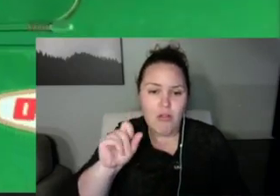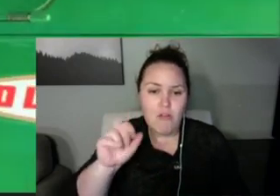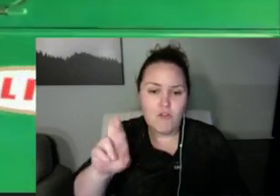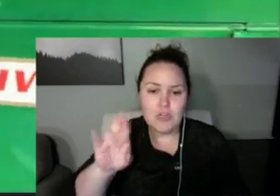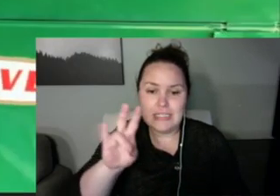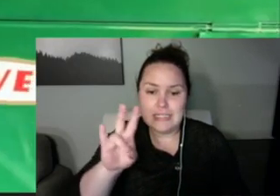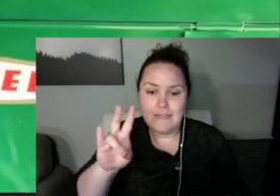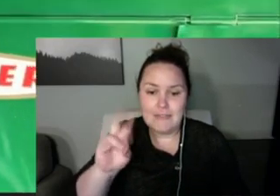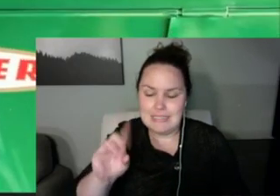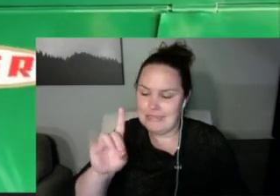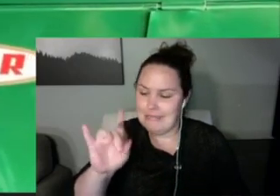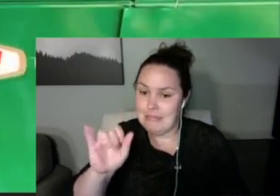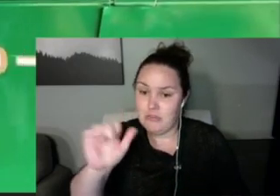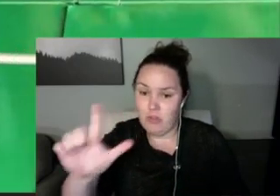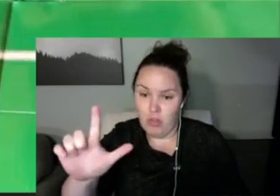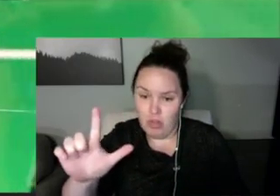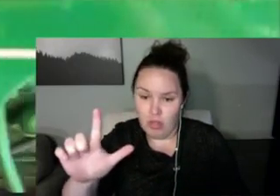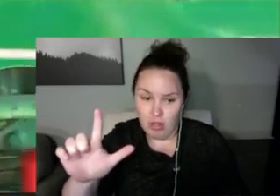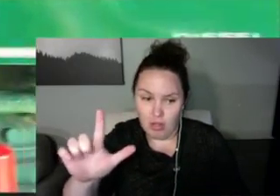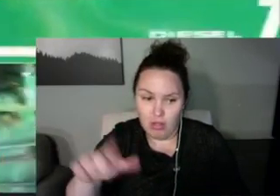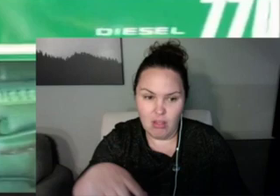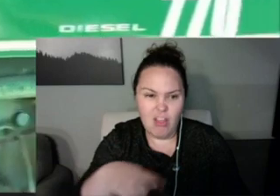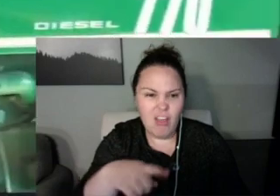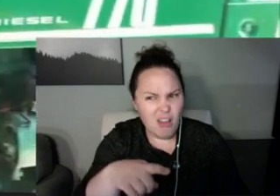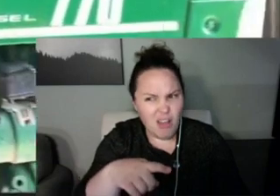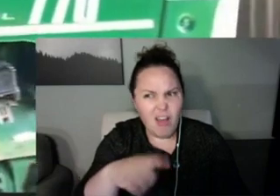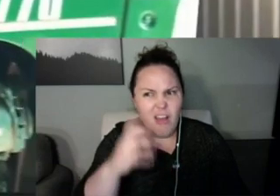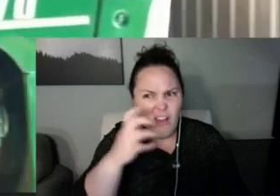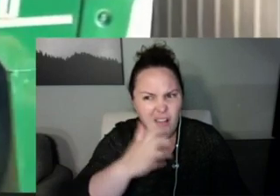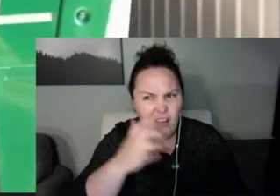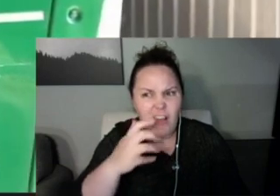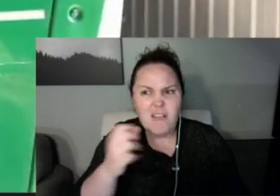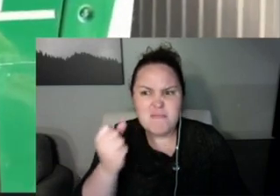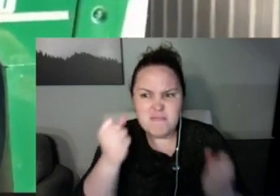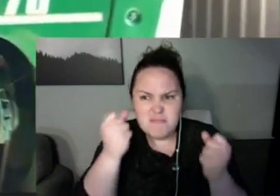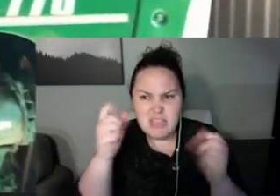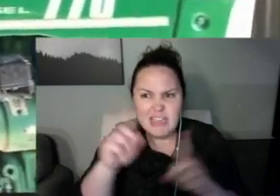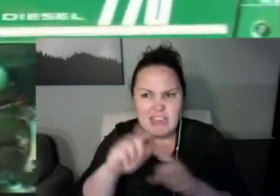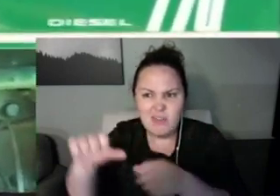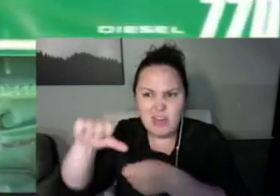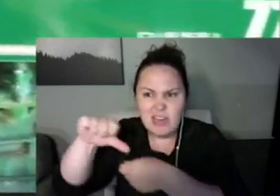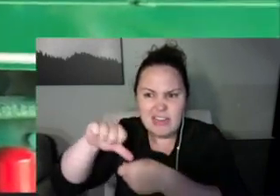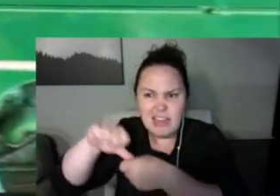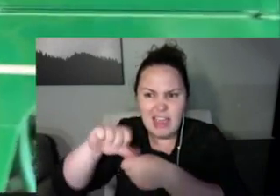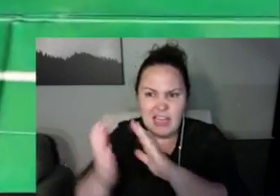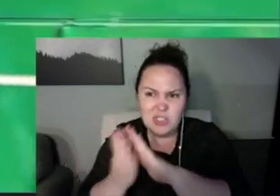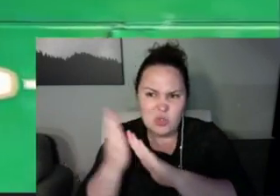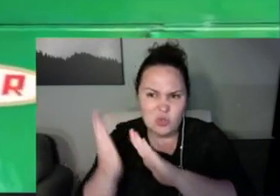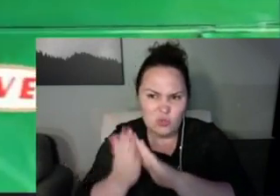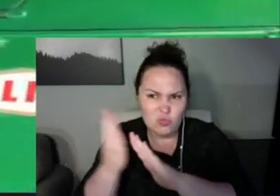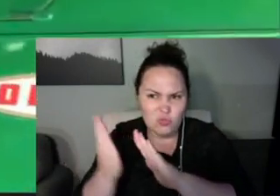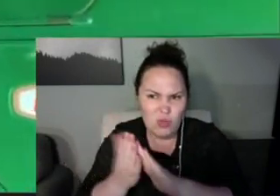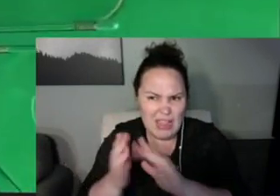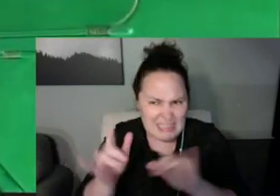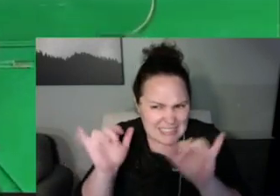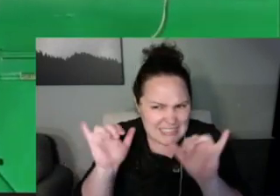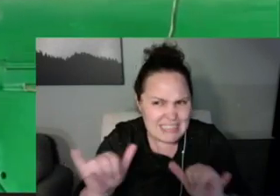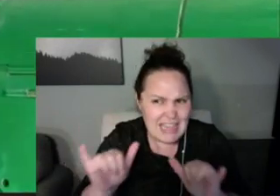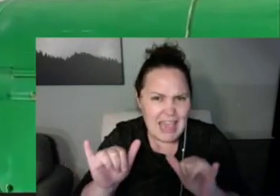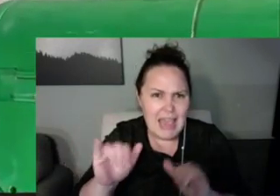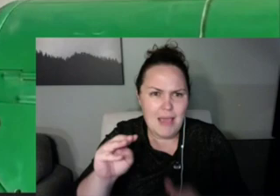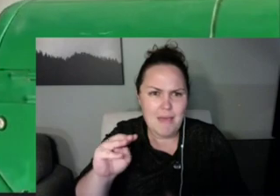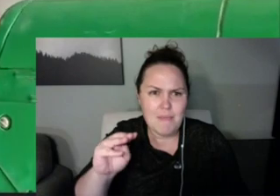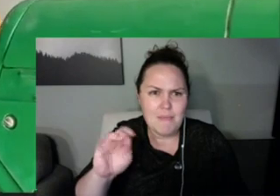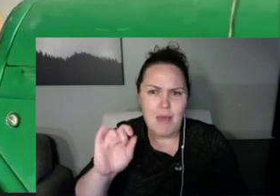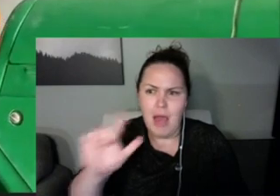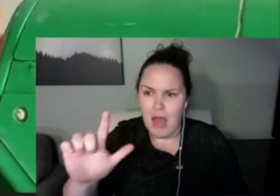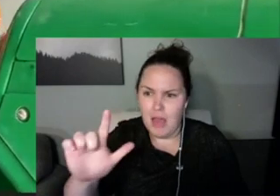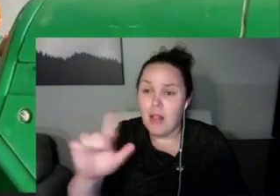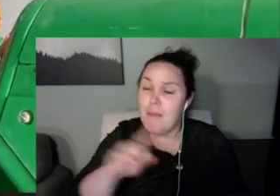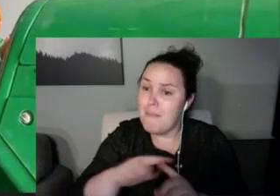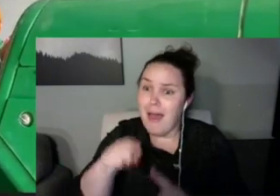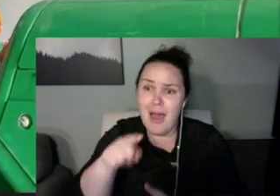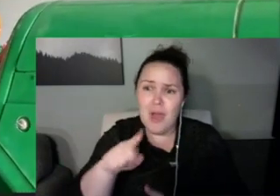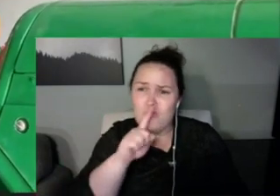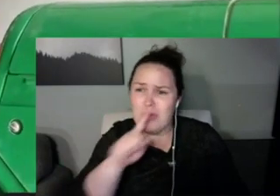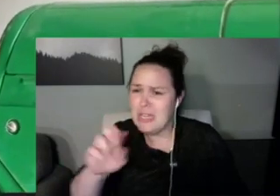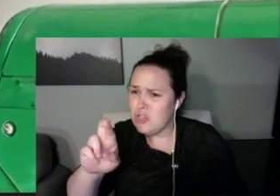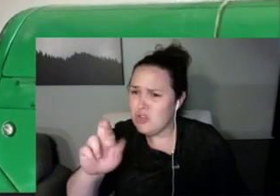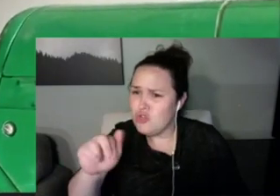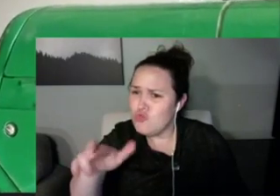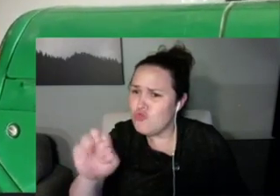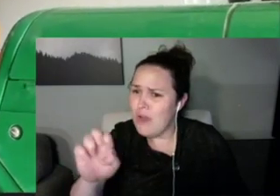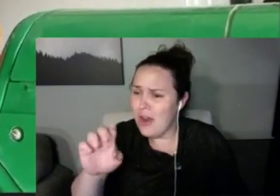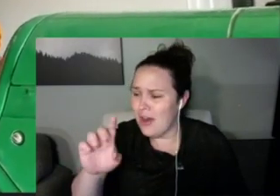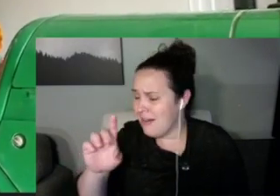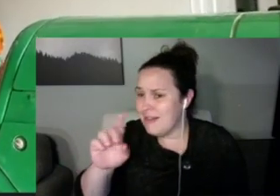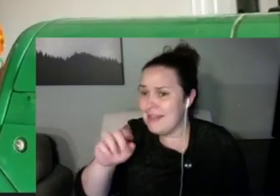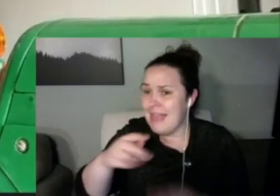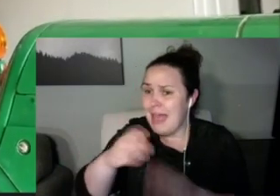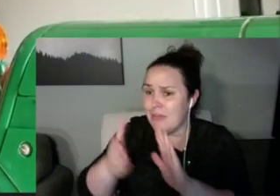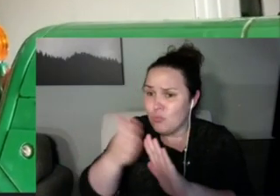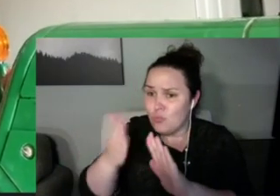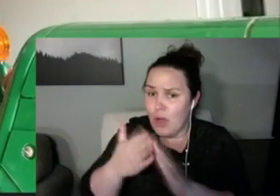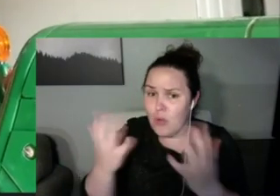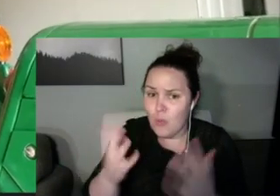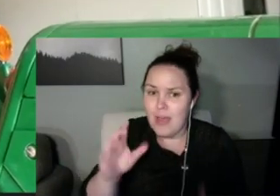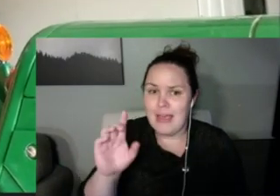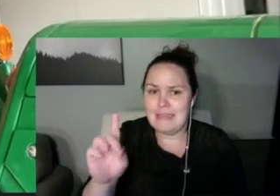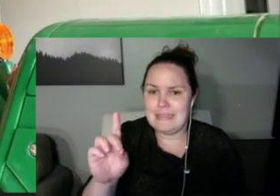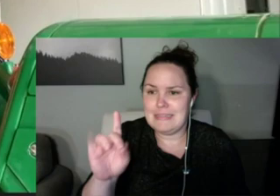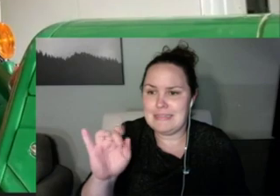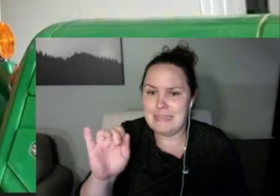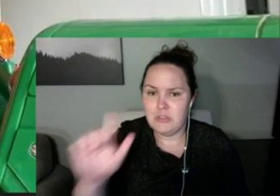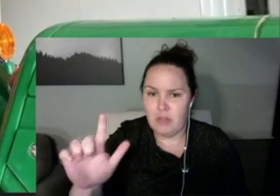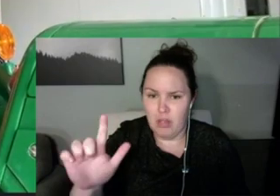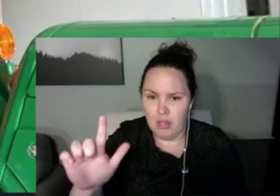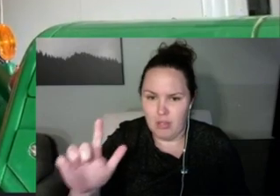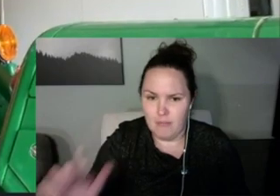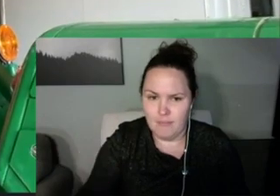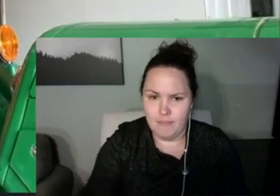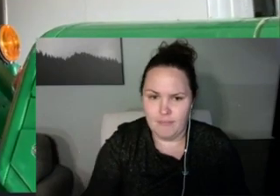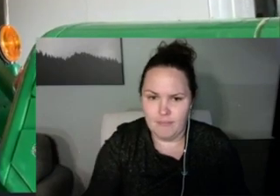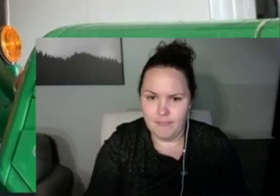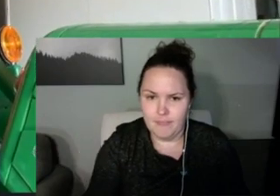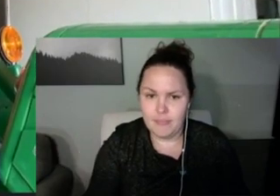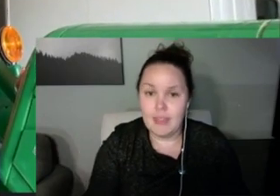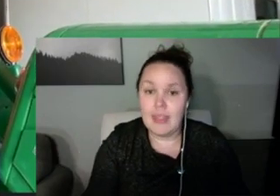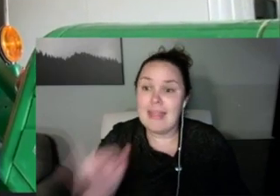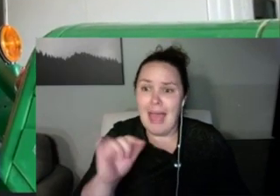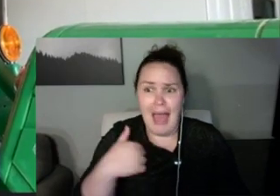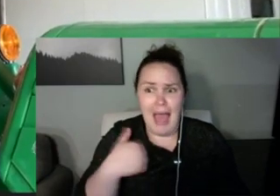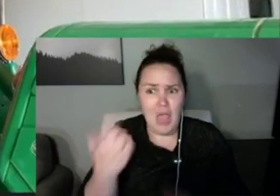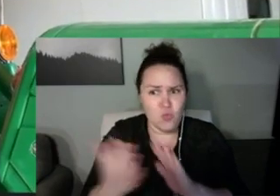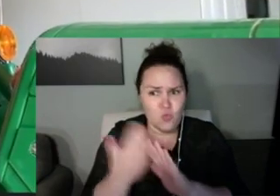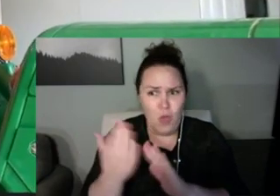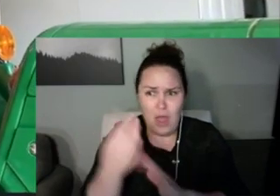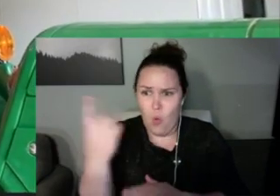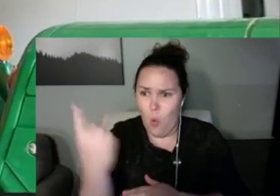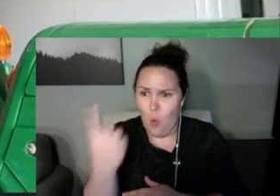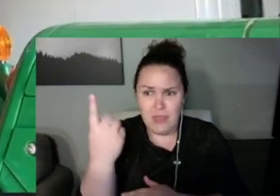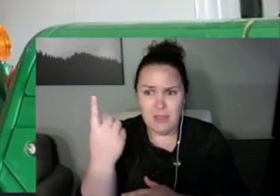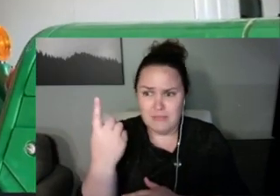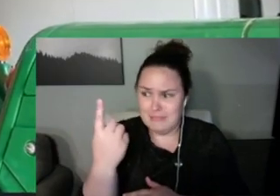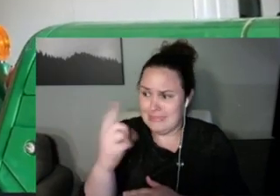I probably have one of the only diesel ones in the county. And but anyway I And but anyway